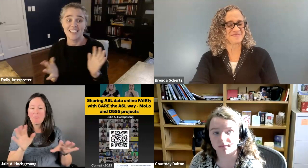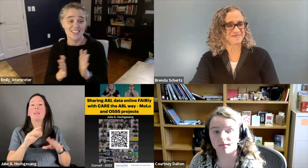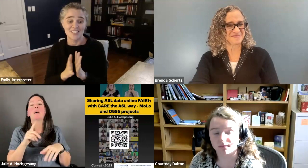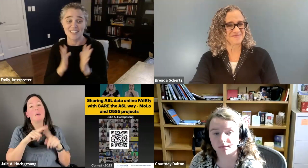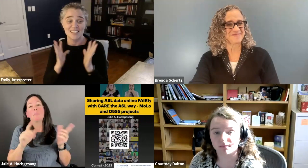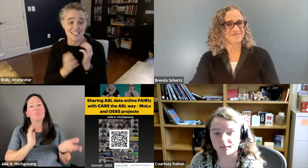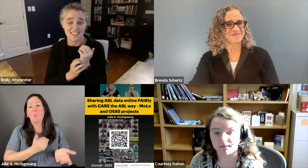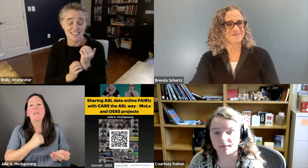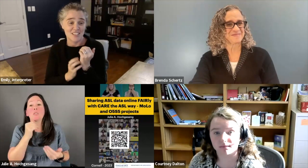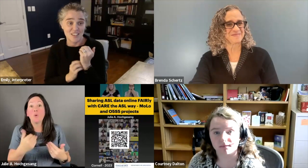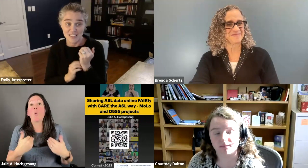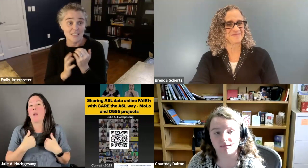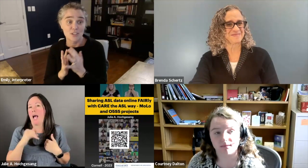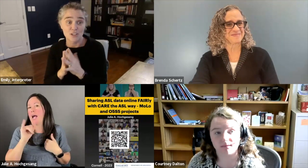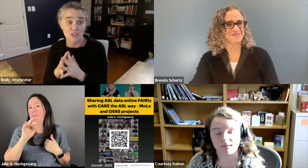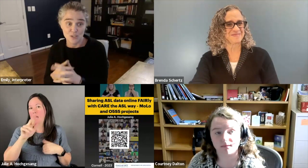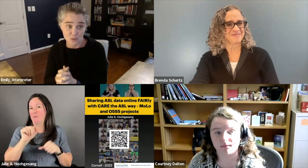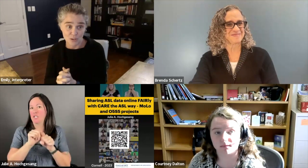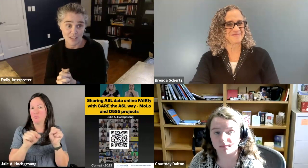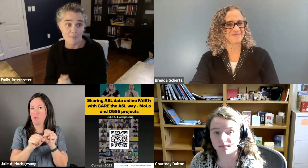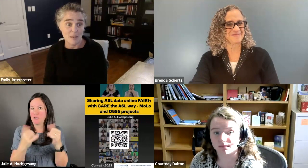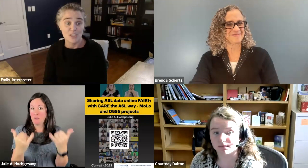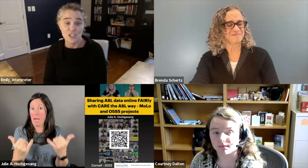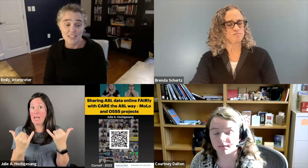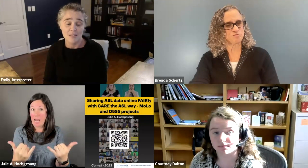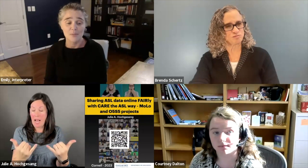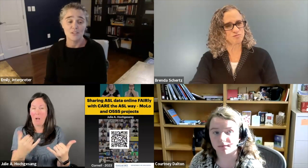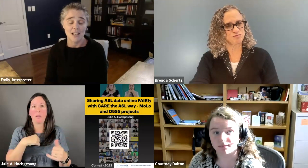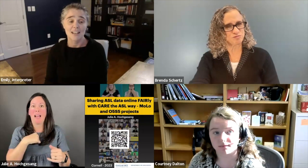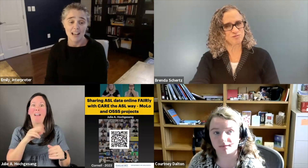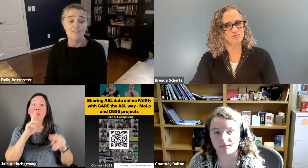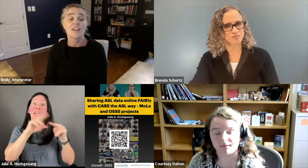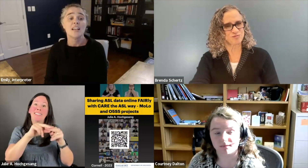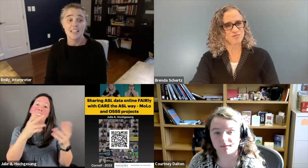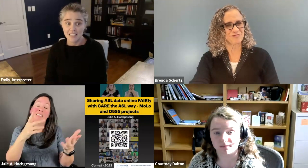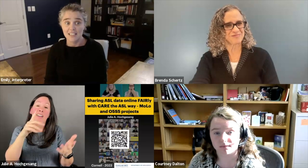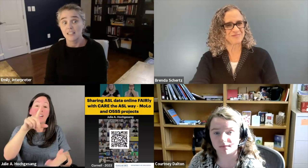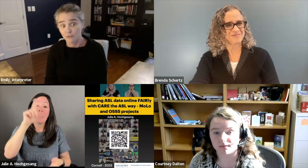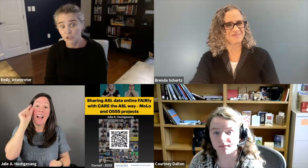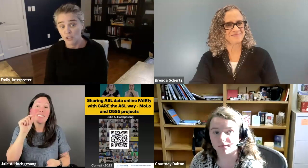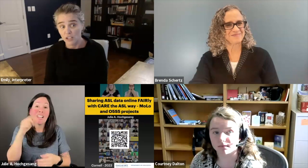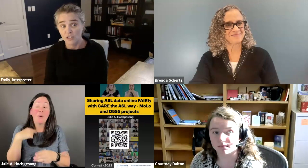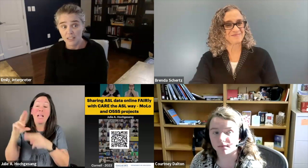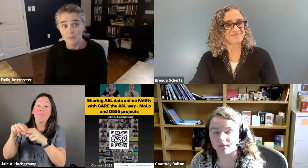you know they they it's it's difficult to store them and we just simply do not have existing infrastructure at this